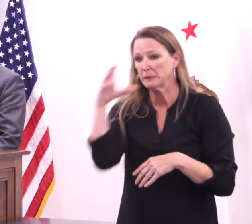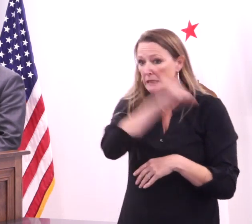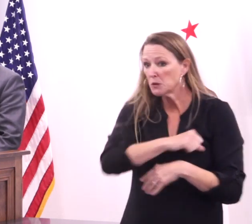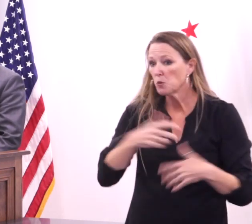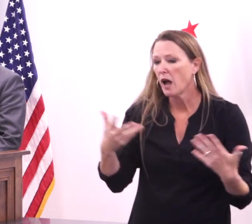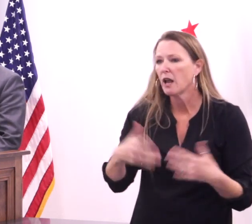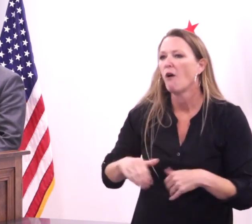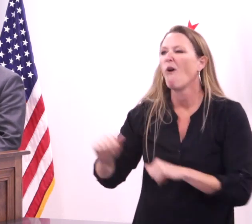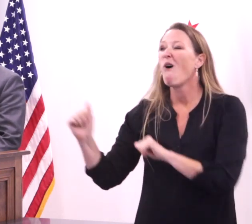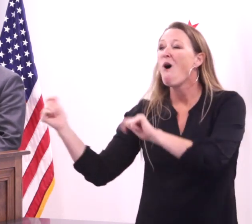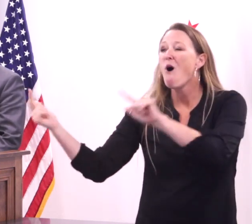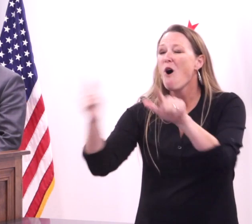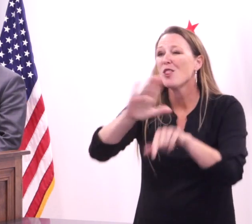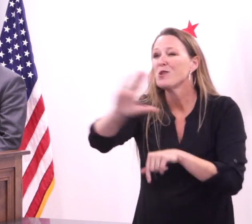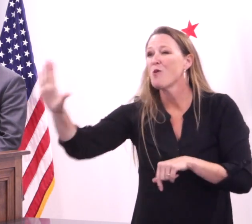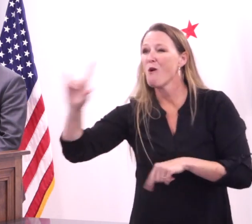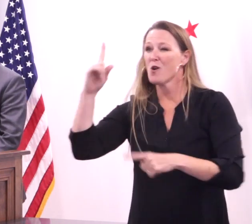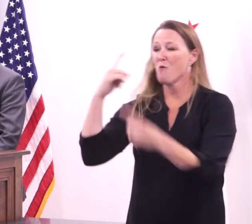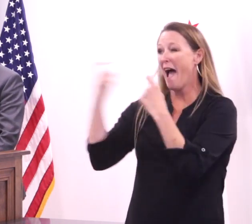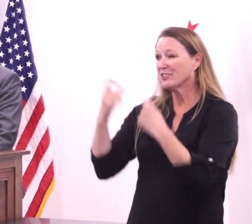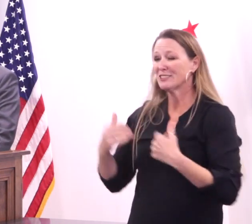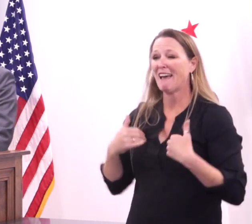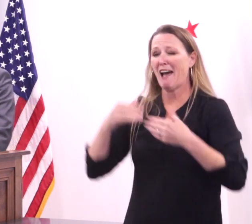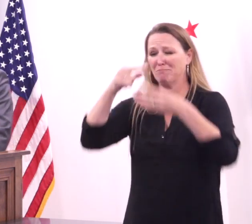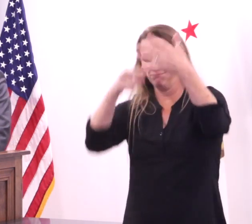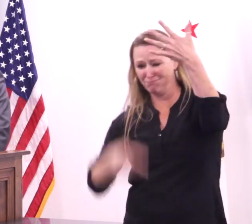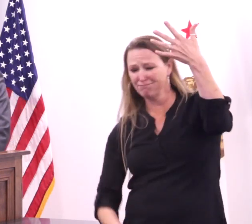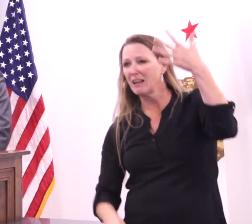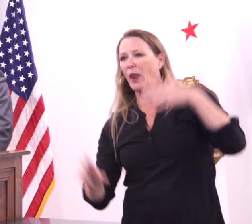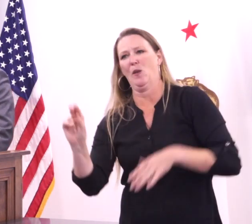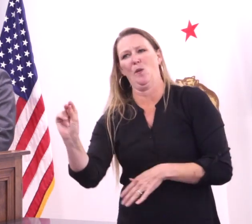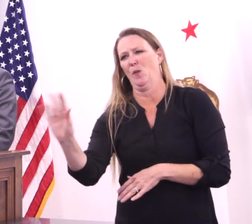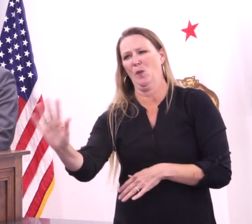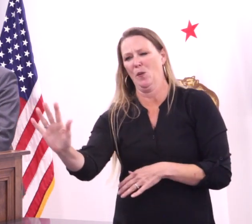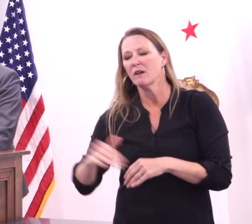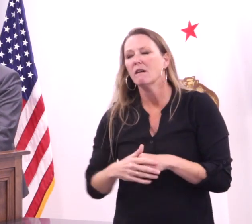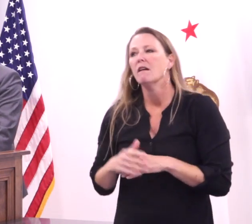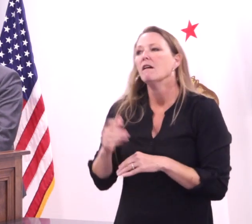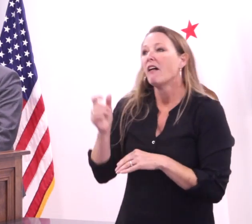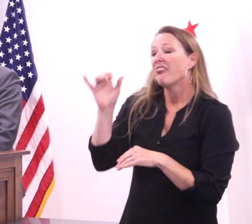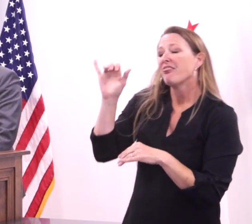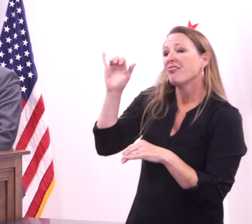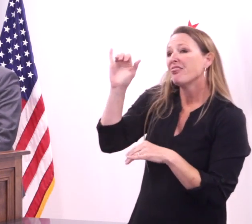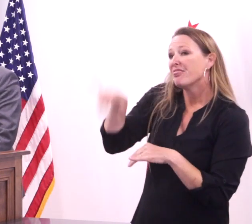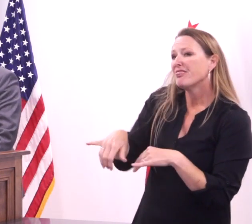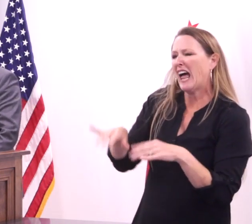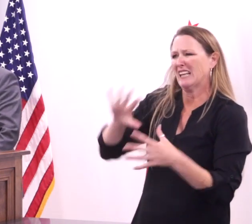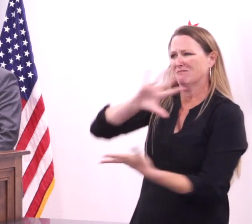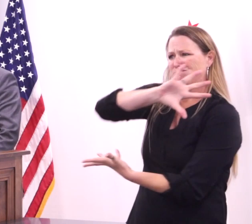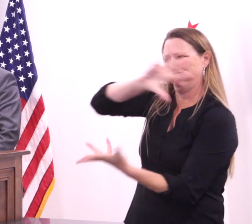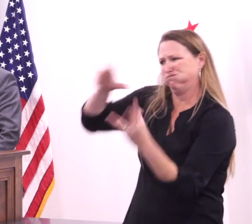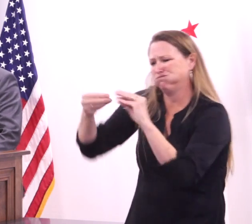While this guide is fairly comprehensive, it is still a draft and there'll be unanswered questions.